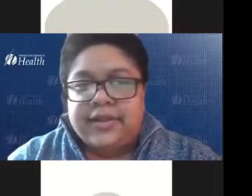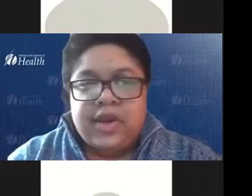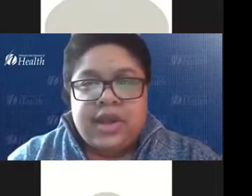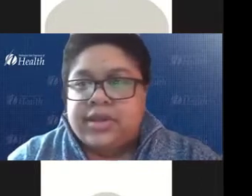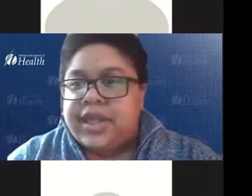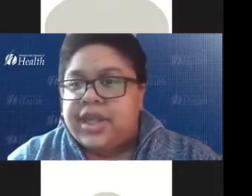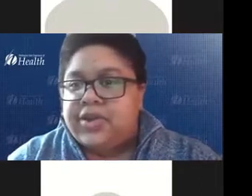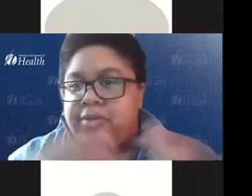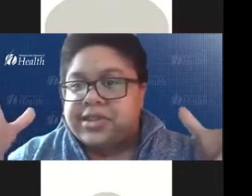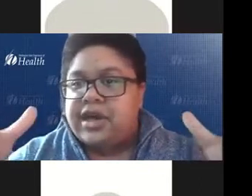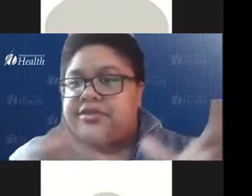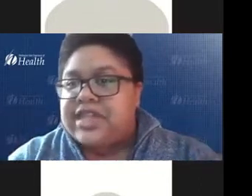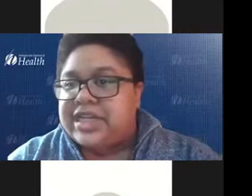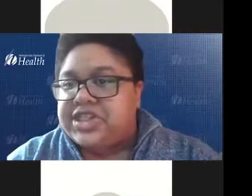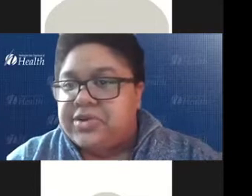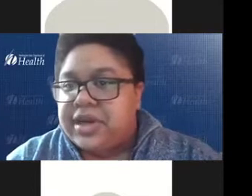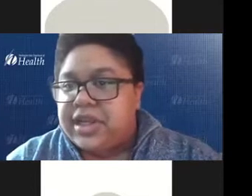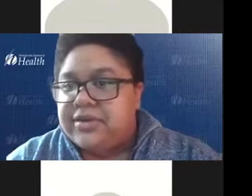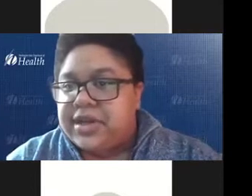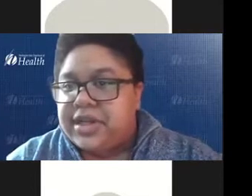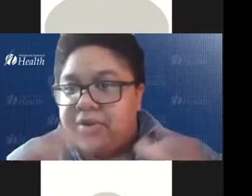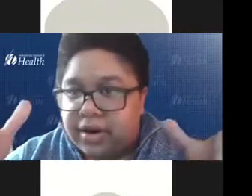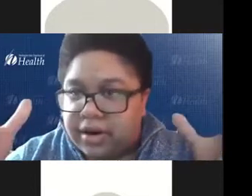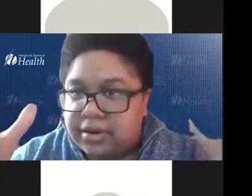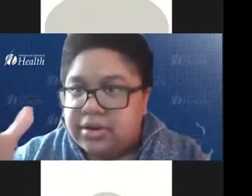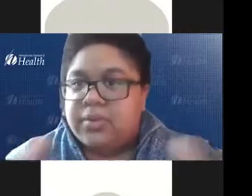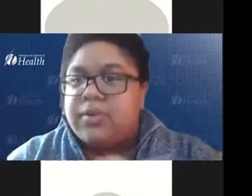and the use of statutory language or rule language,